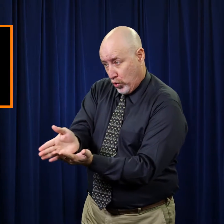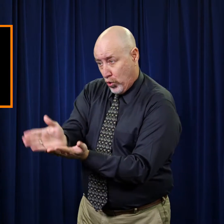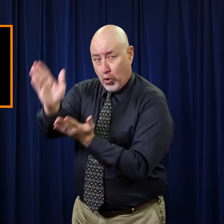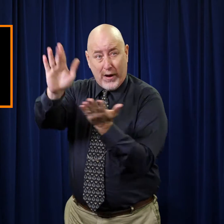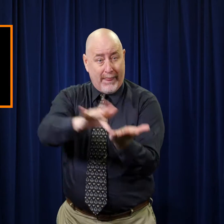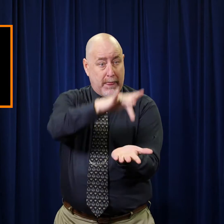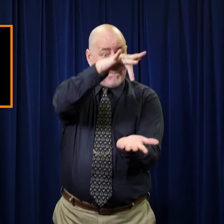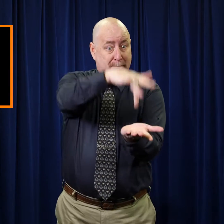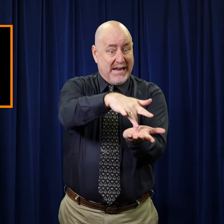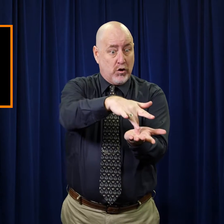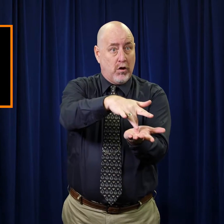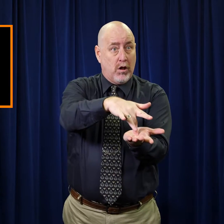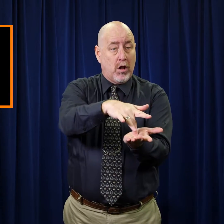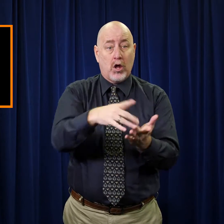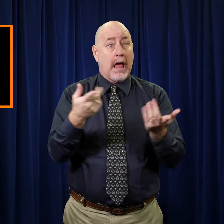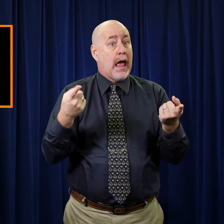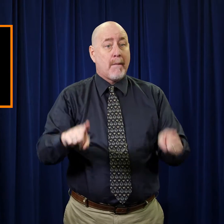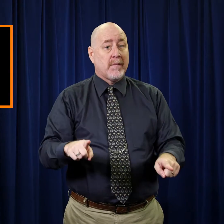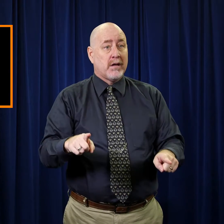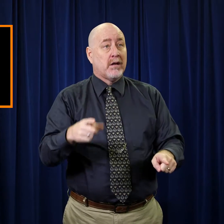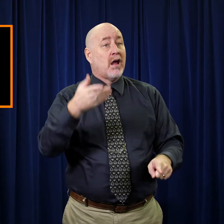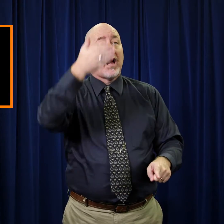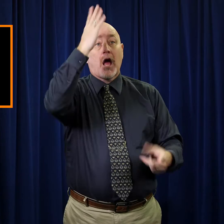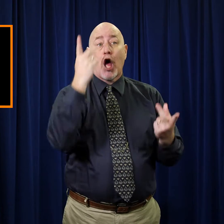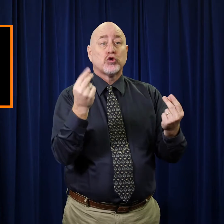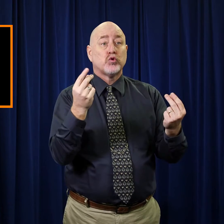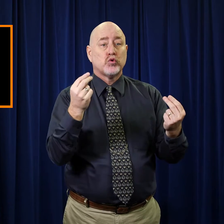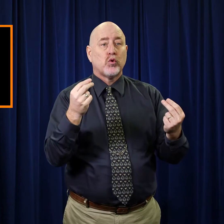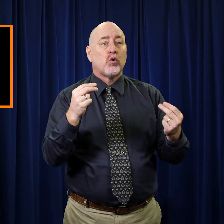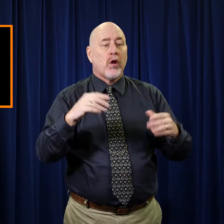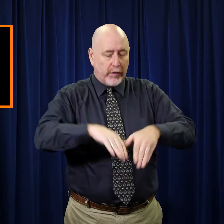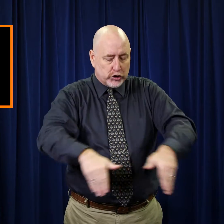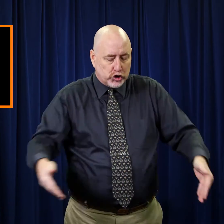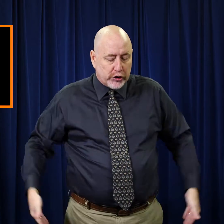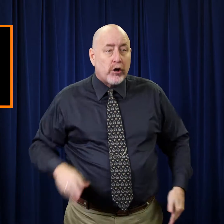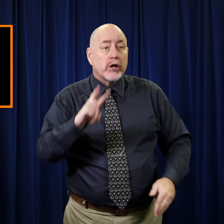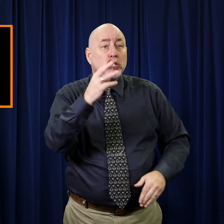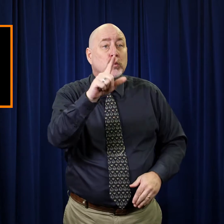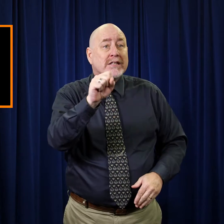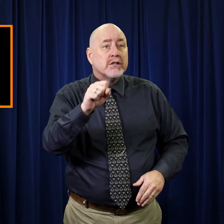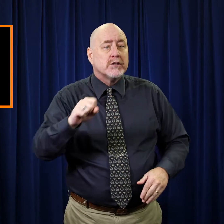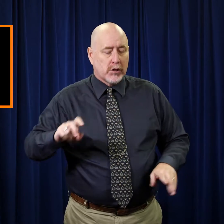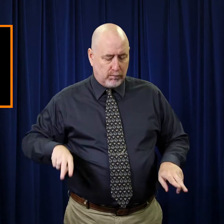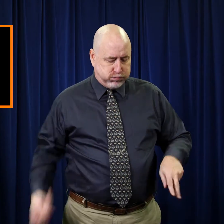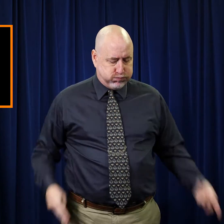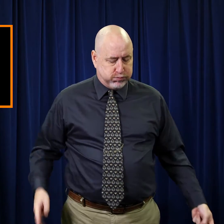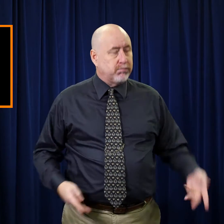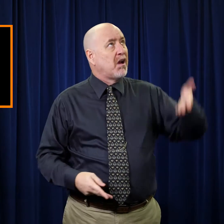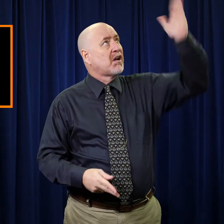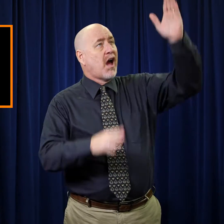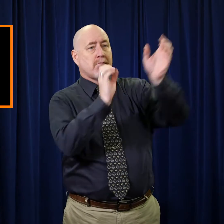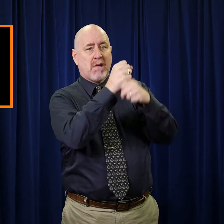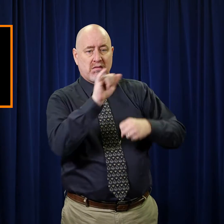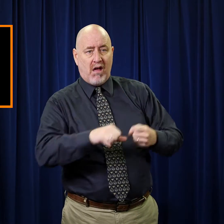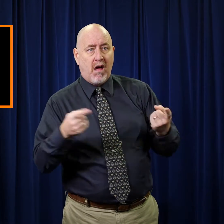to the middle of it, God takes that the chariot wheels off. It's time for God's